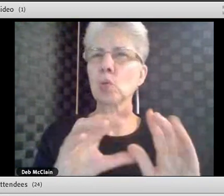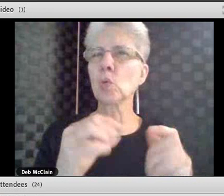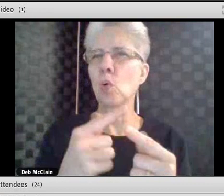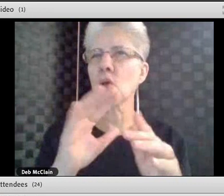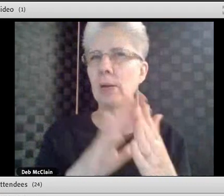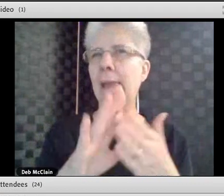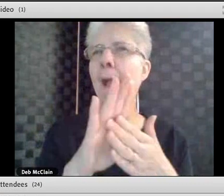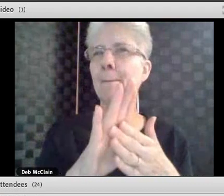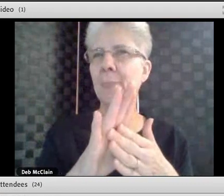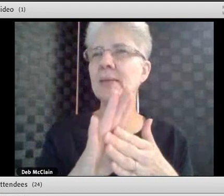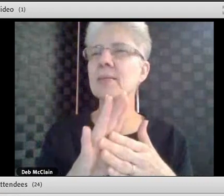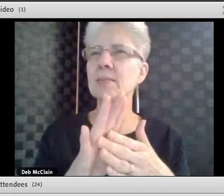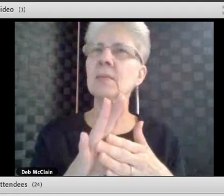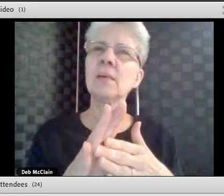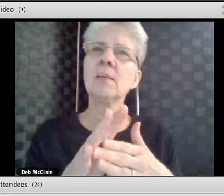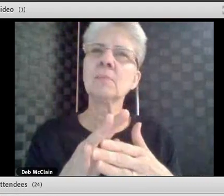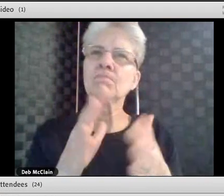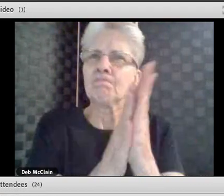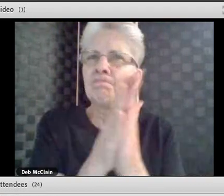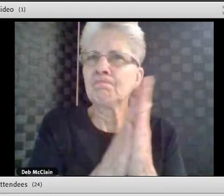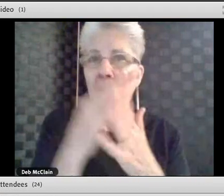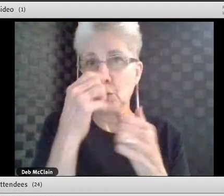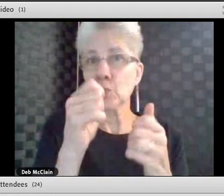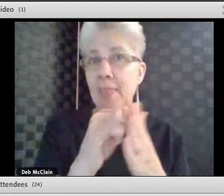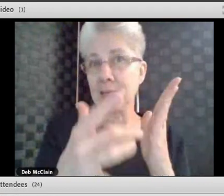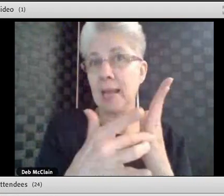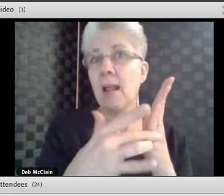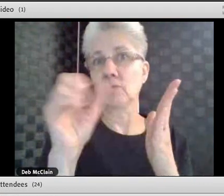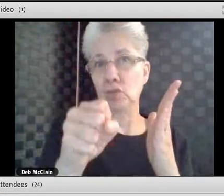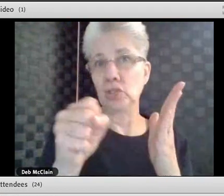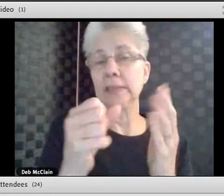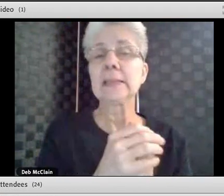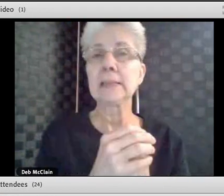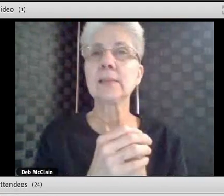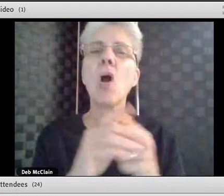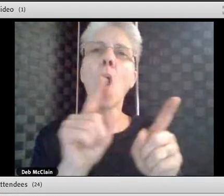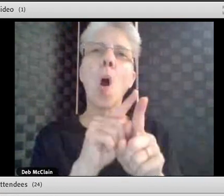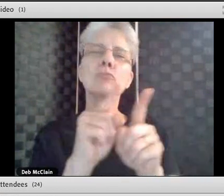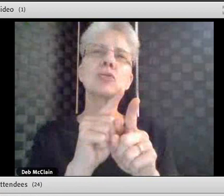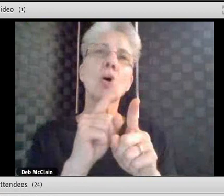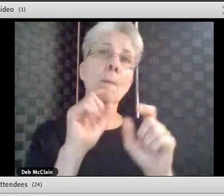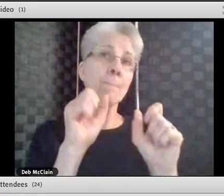Also, there's student groups on campus. They are highly interested in this technology.